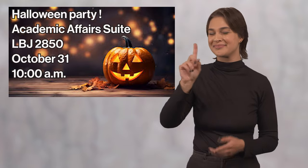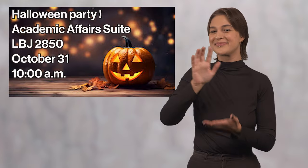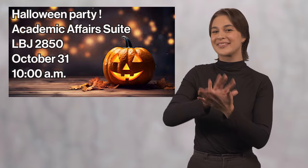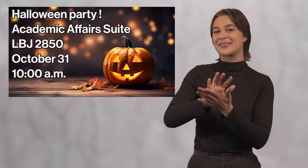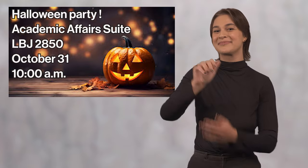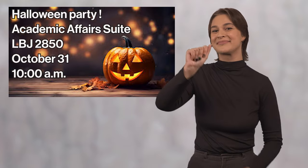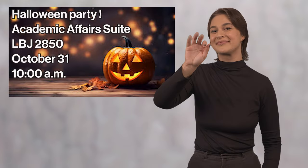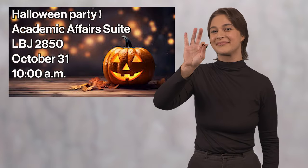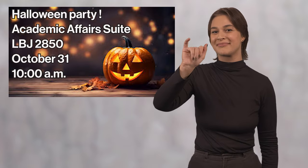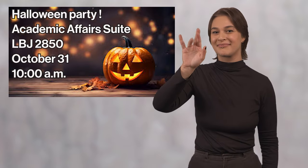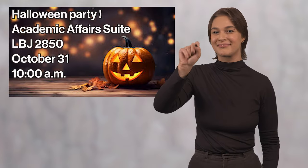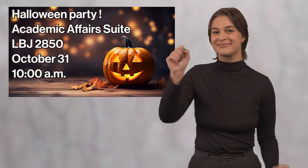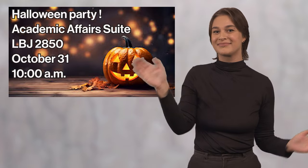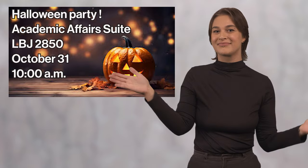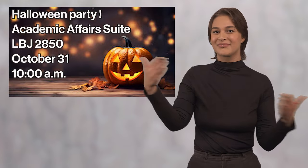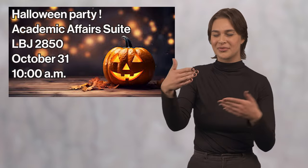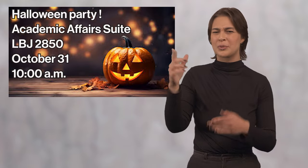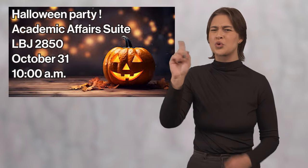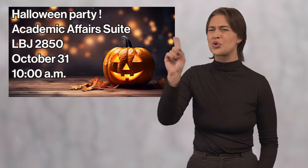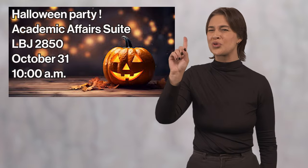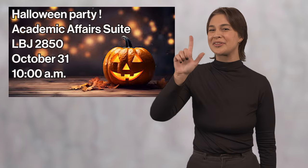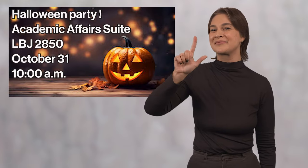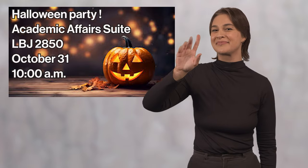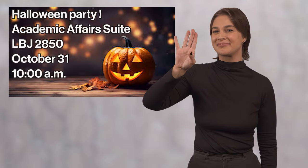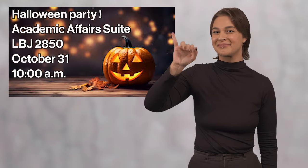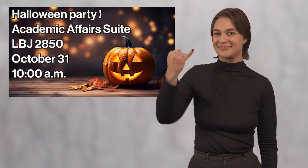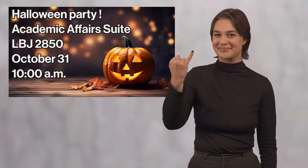Join us for a Halloween party in the Academic Affairs Suite,